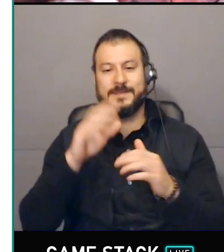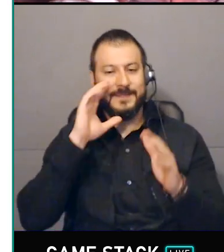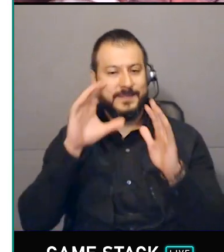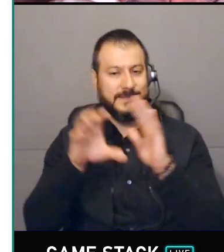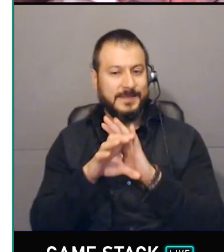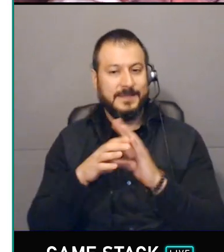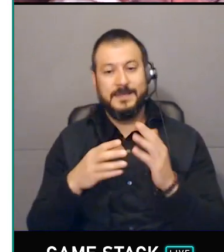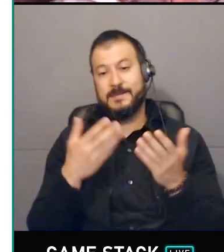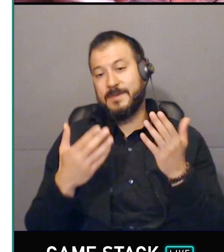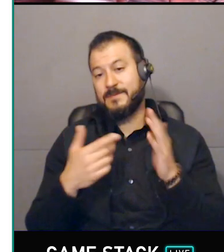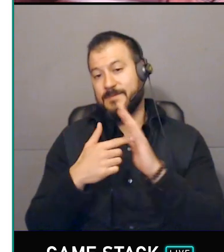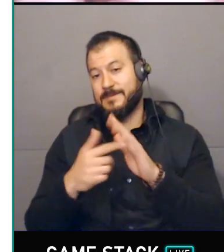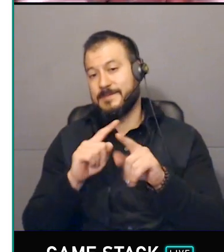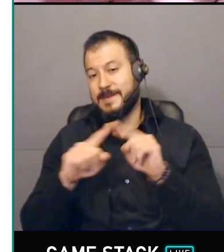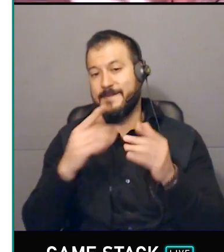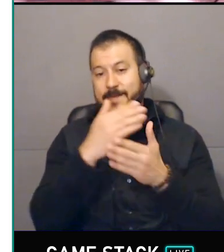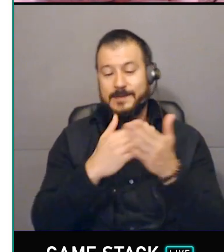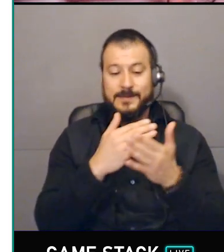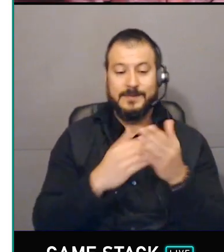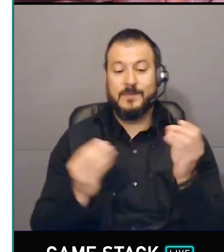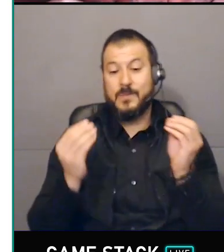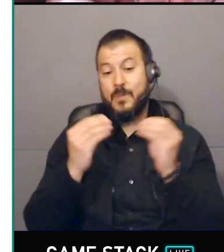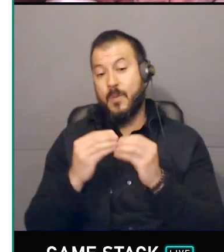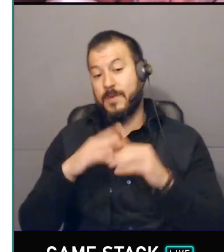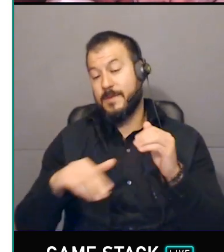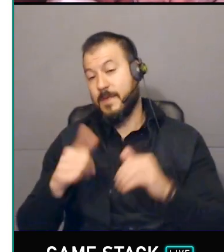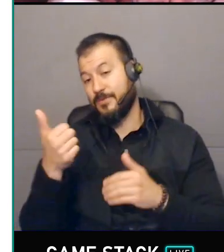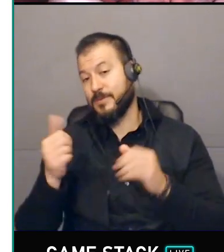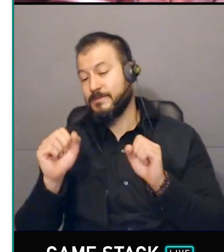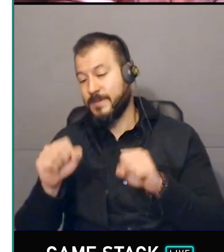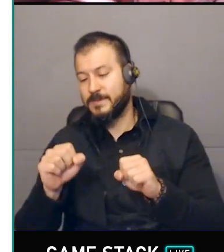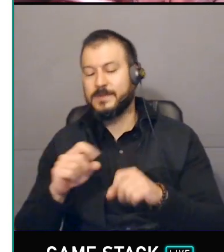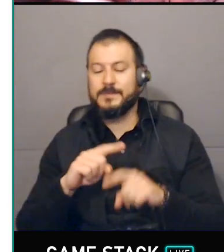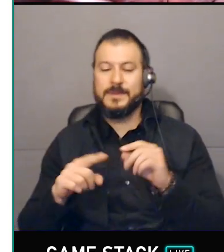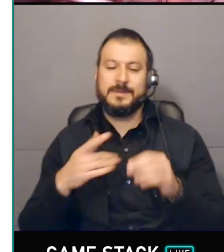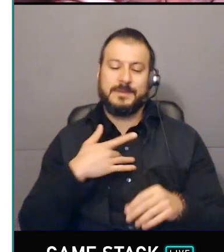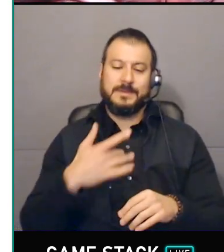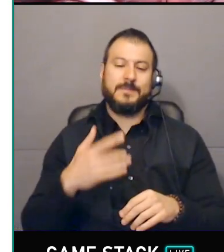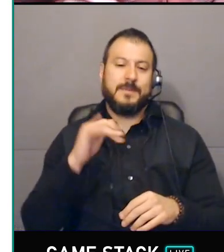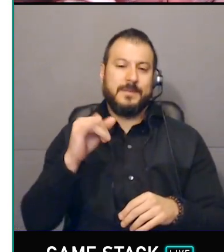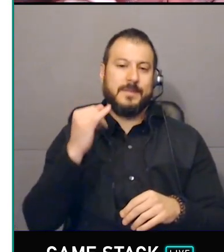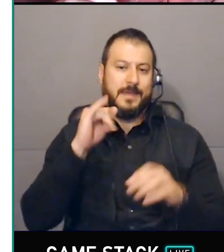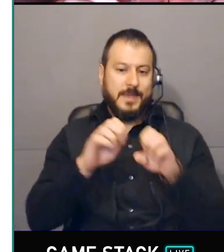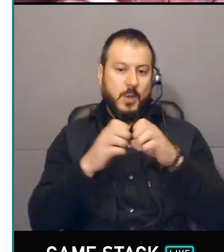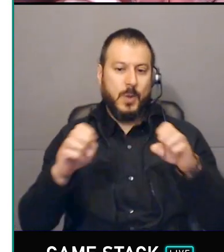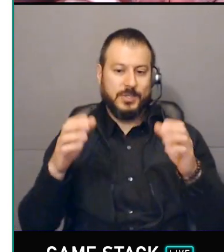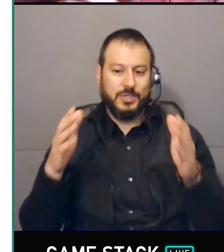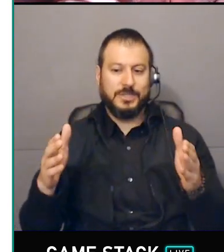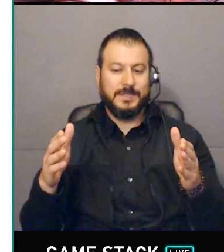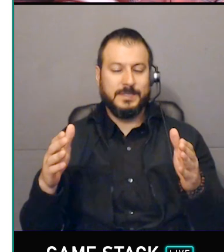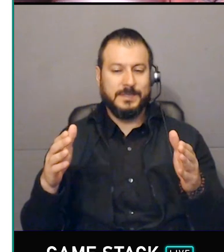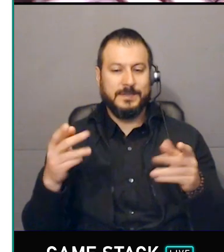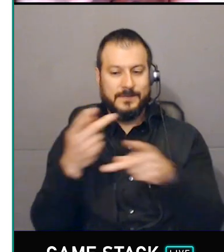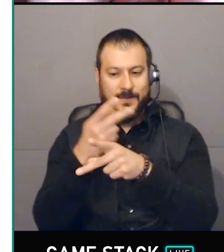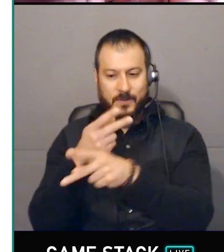renderer may focus on different aspects some more than others. But typically the idea is that the rendering equation's involved,